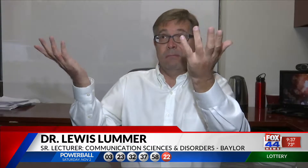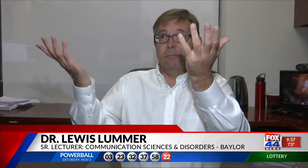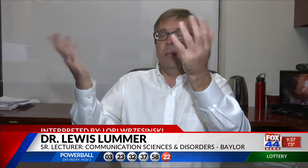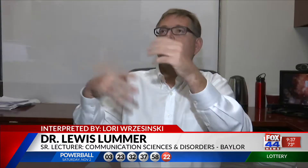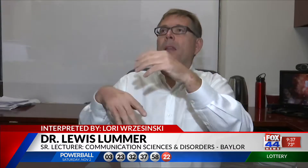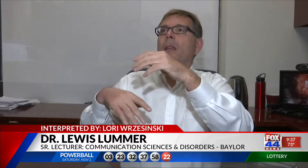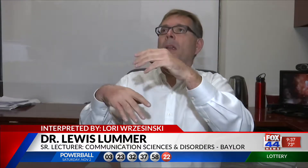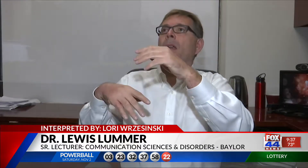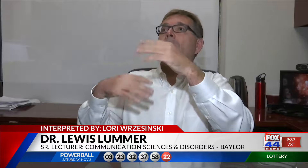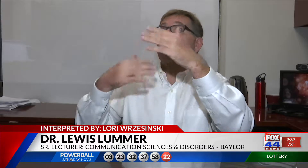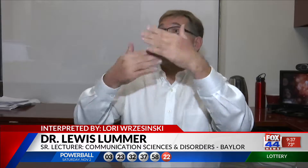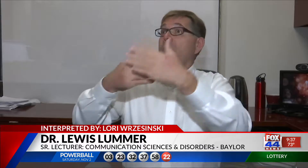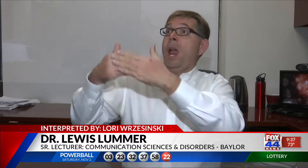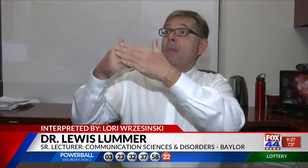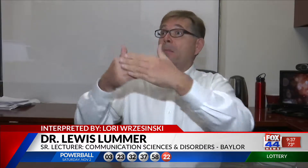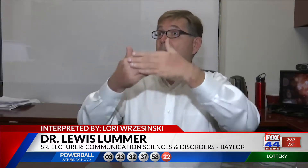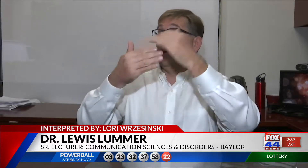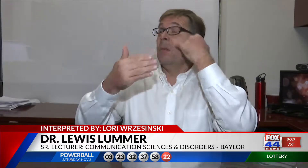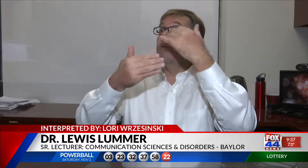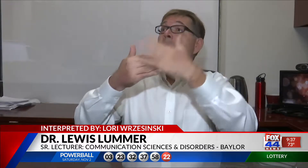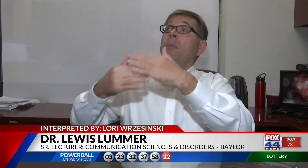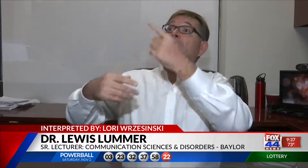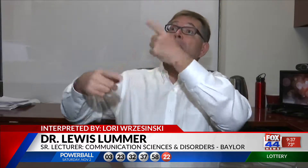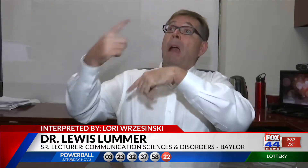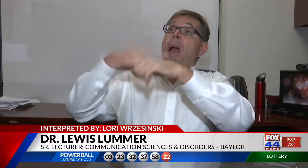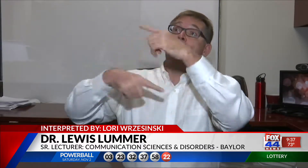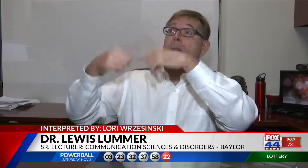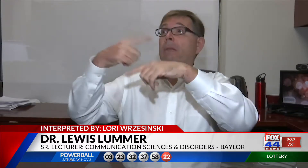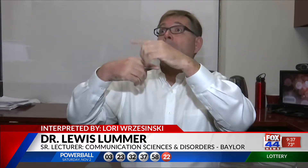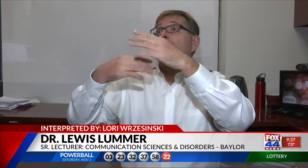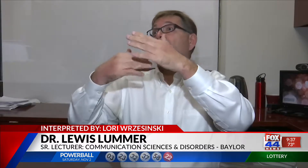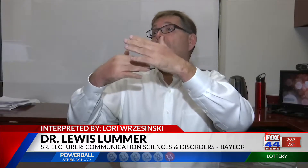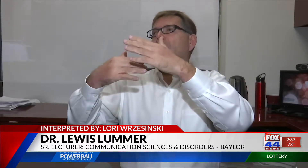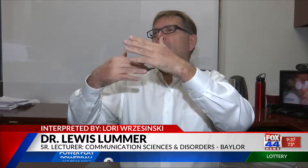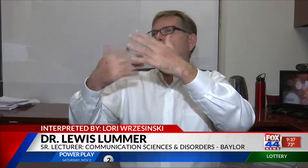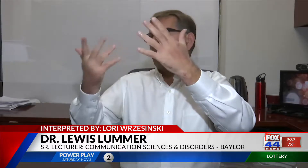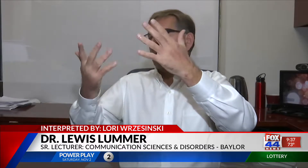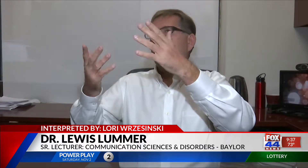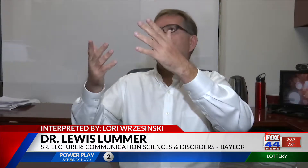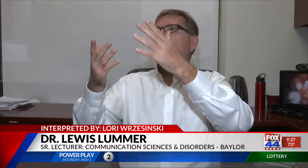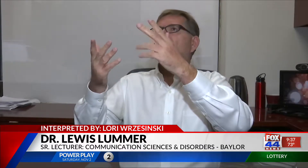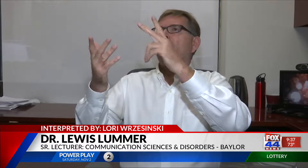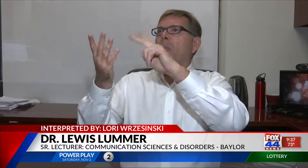things. Baby signs could potentially mean, it may or may not relate to language